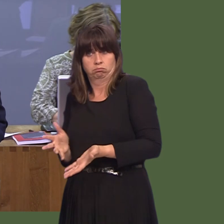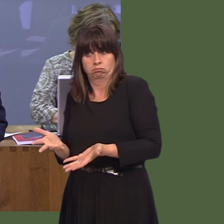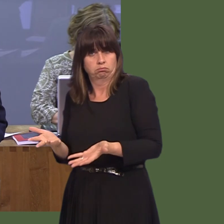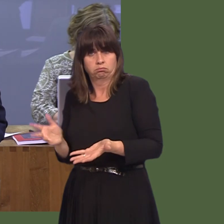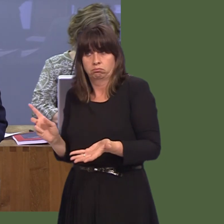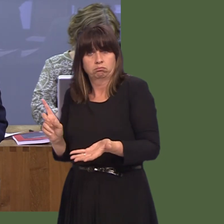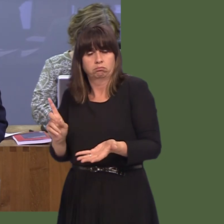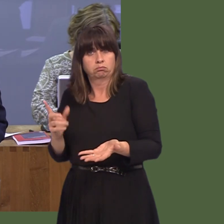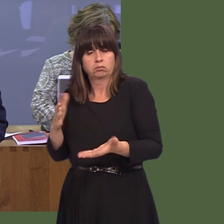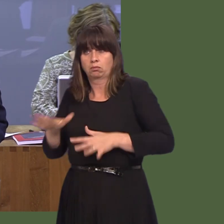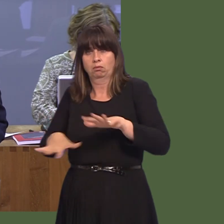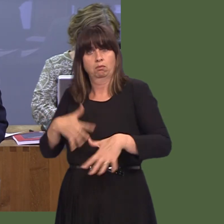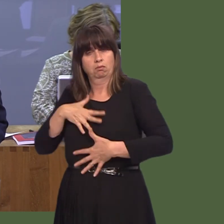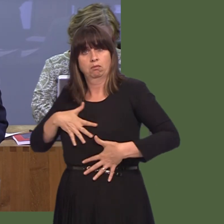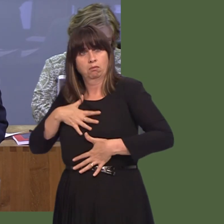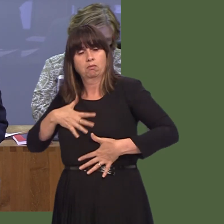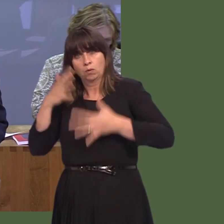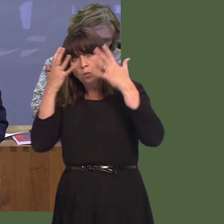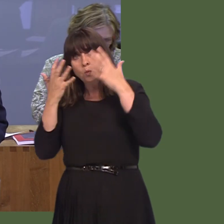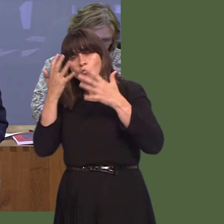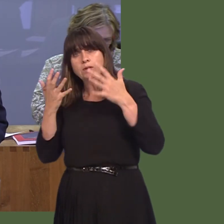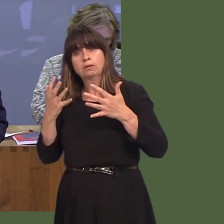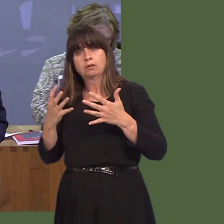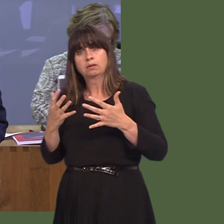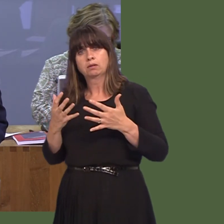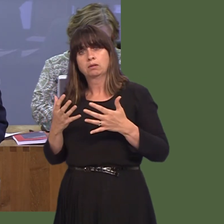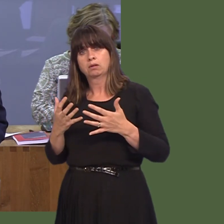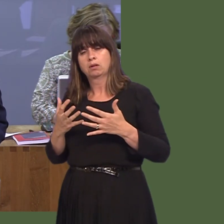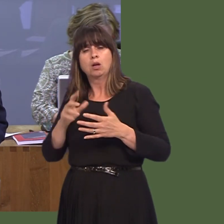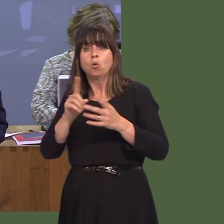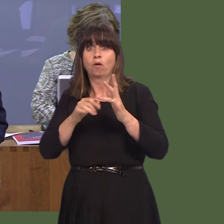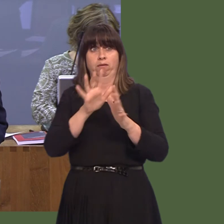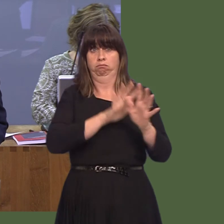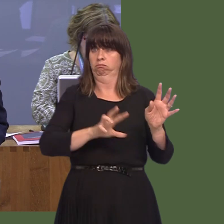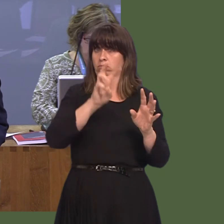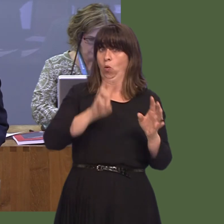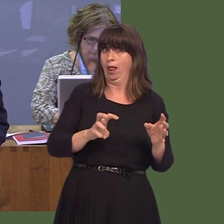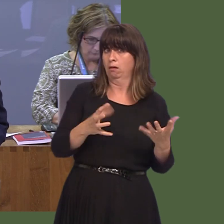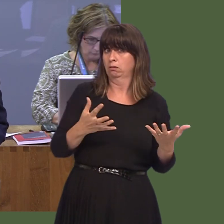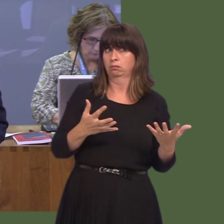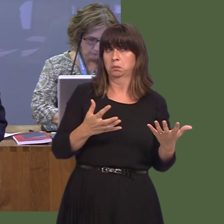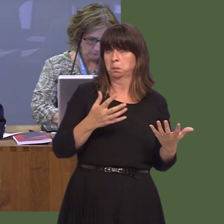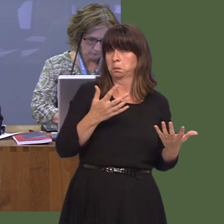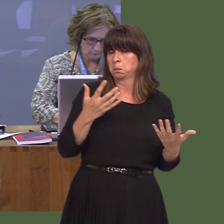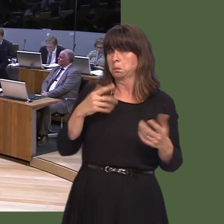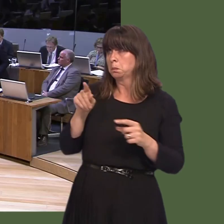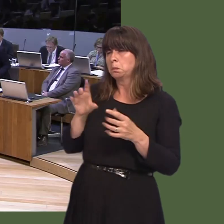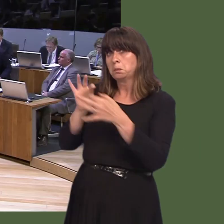have lost children and are very concerned about the nature in which they were lost and whether there is an implication for them as a result of this ongoing investigation?